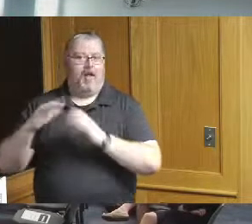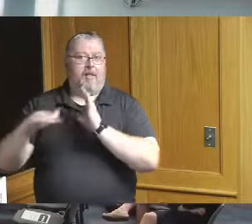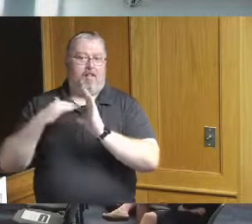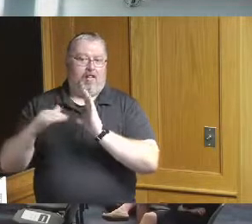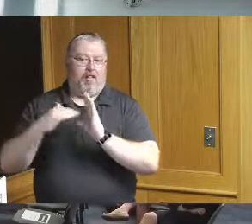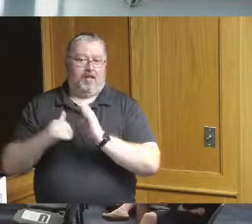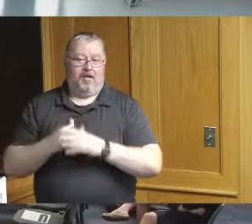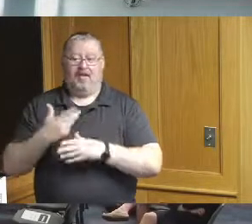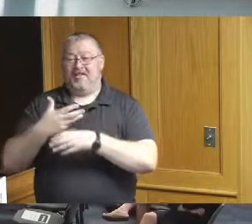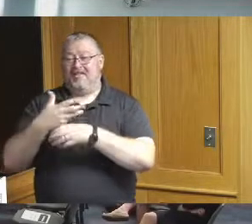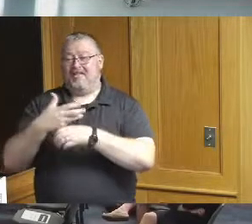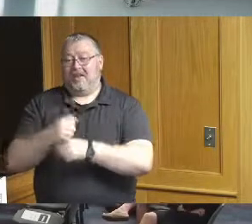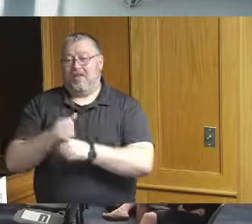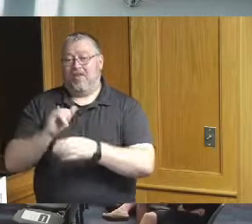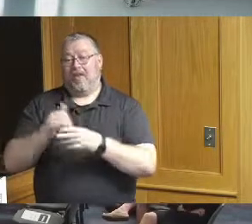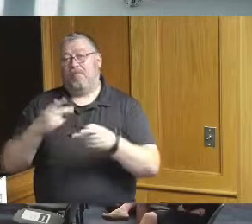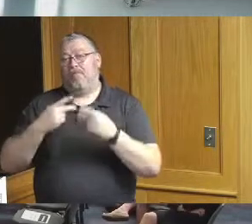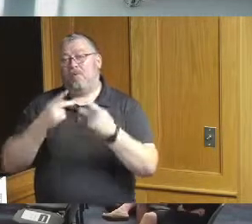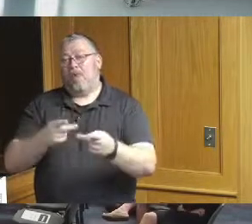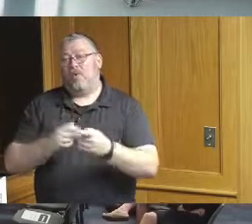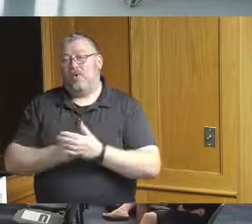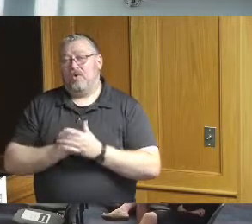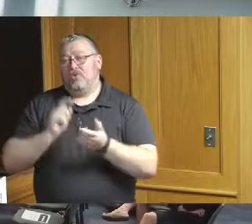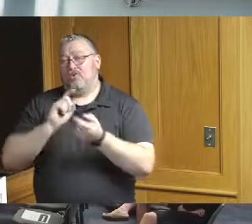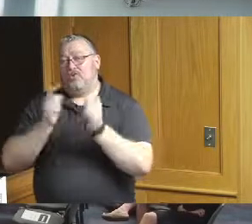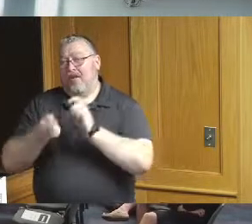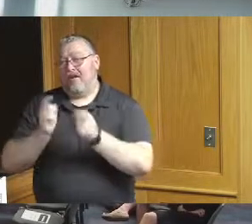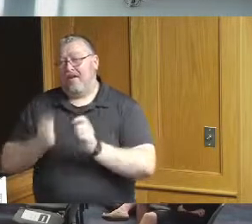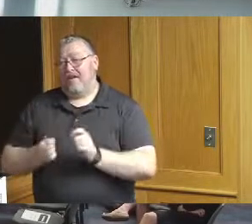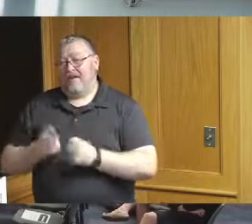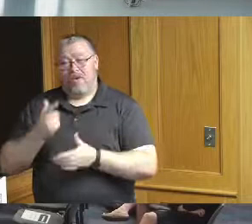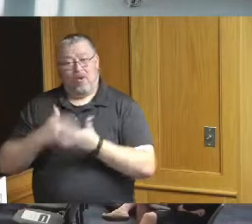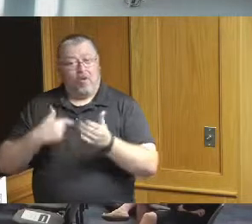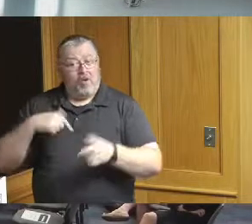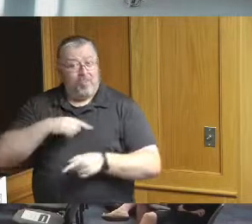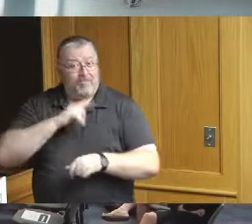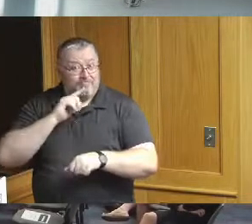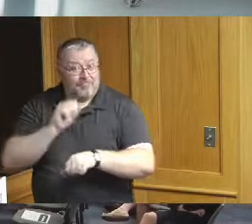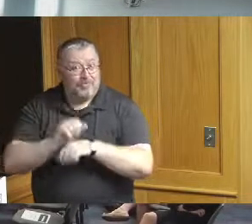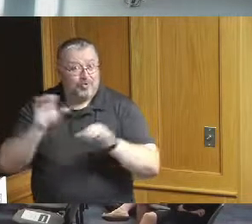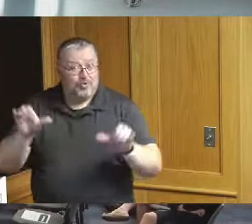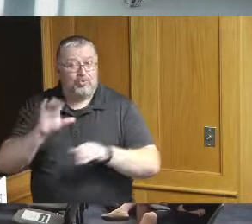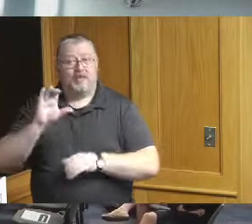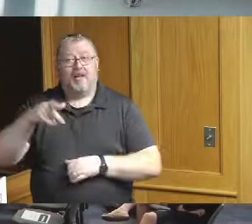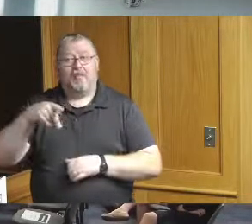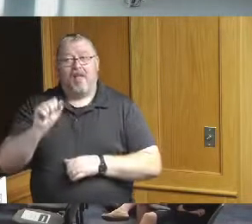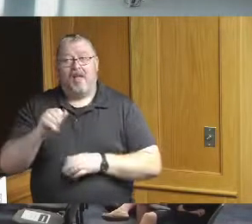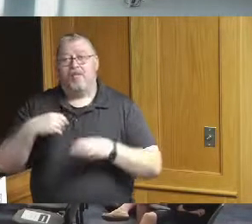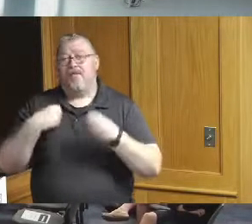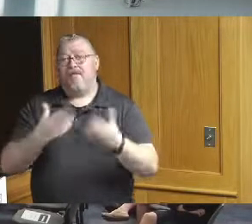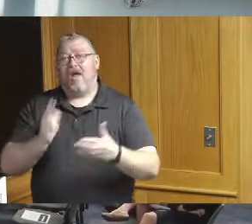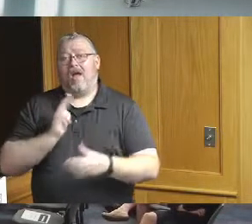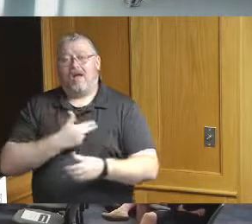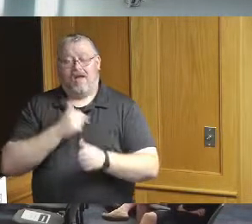the summary of the proposed changes what we actually did is cps provided us with every student